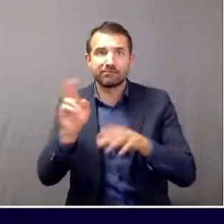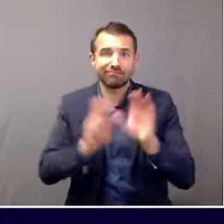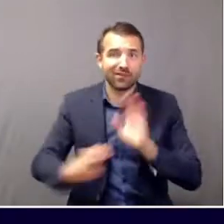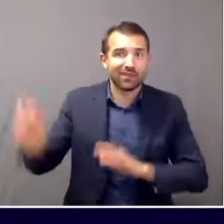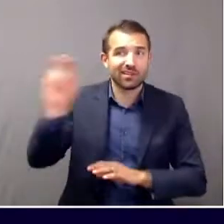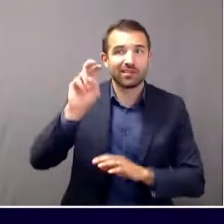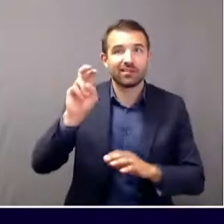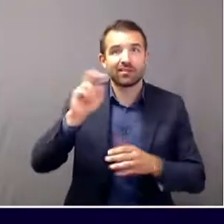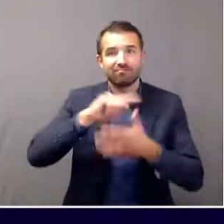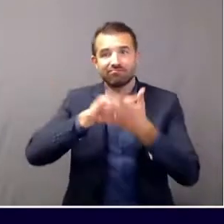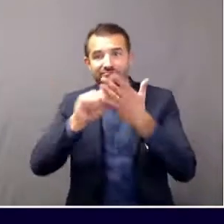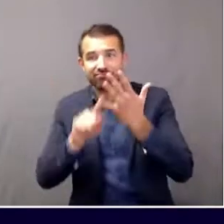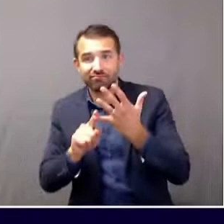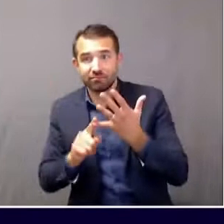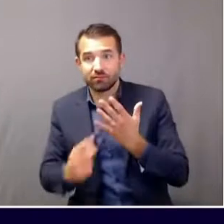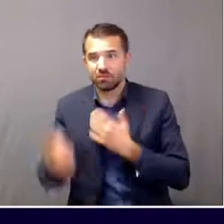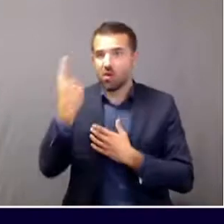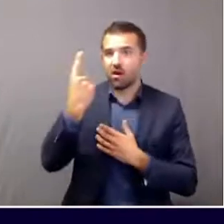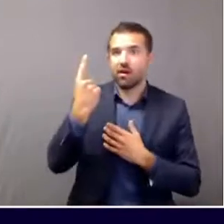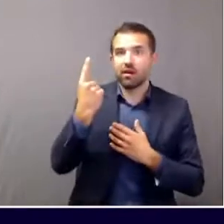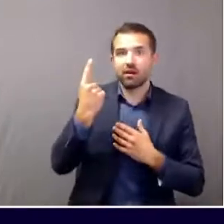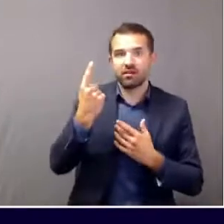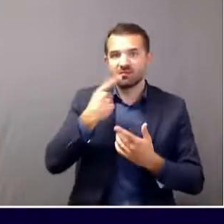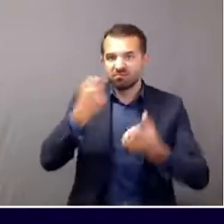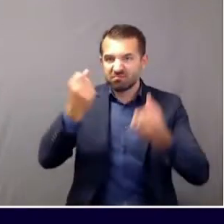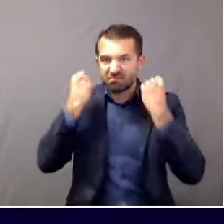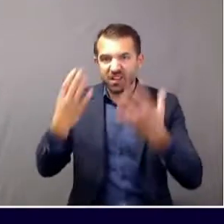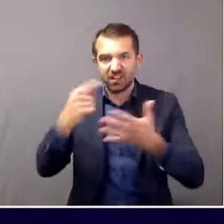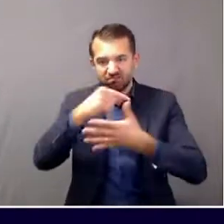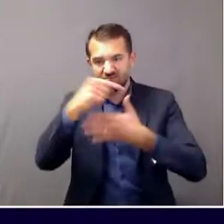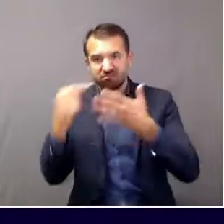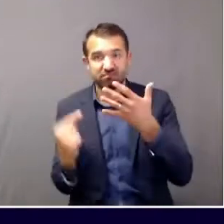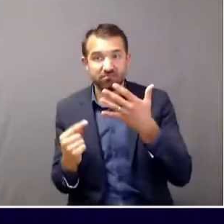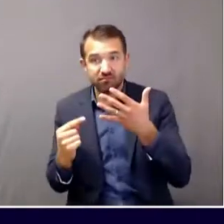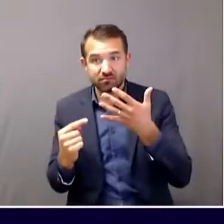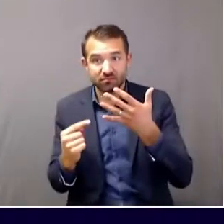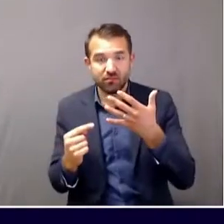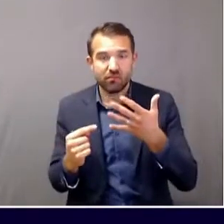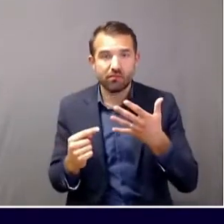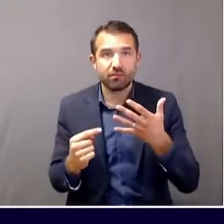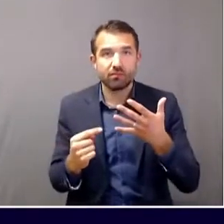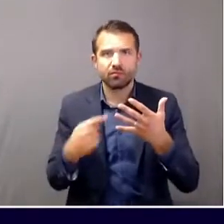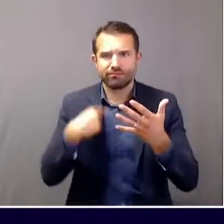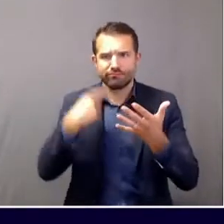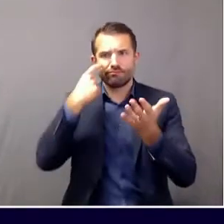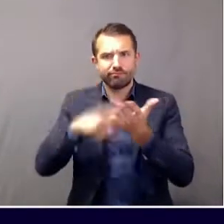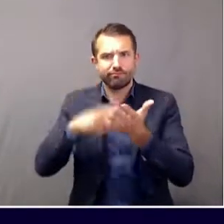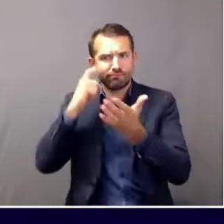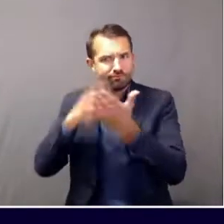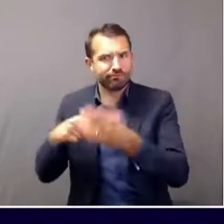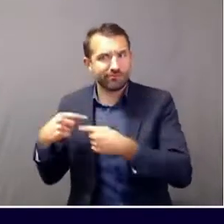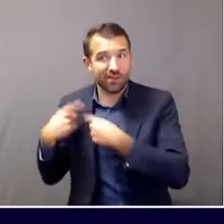a single thing it's all of those things and what we need but